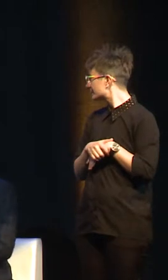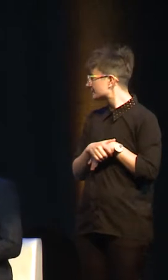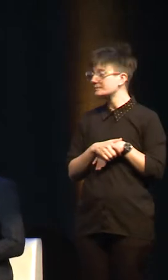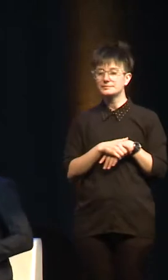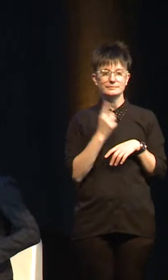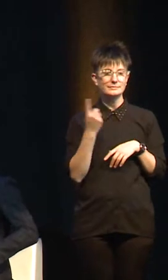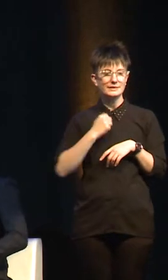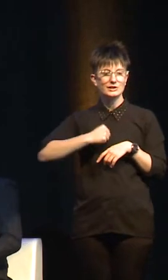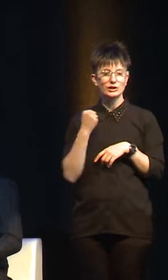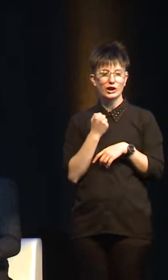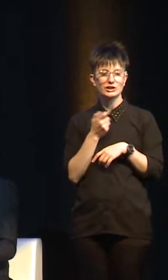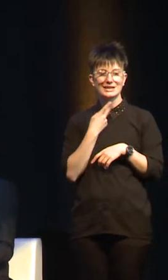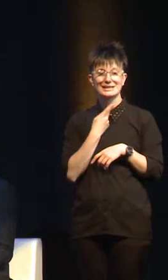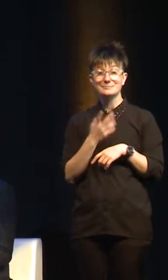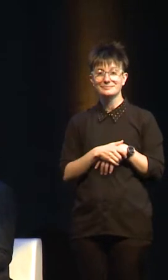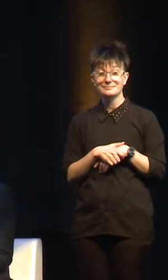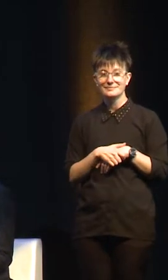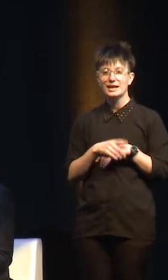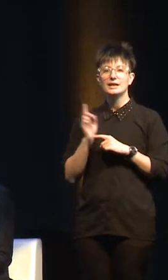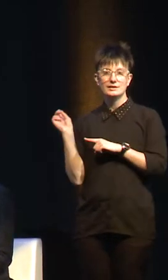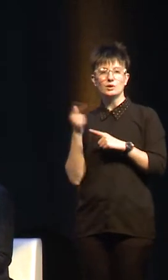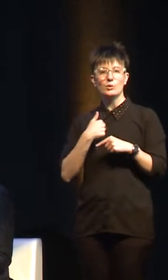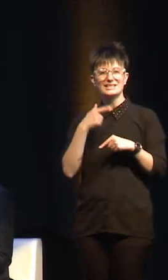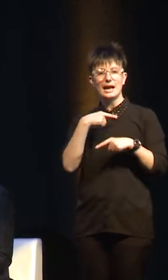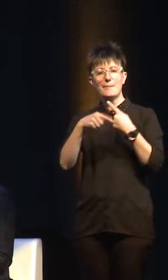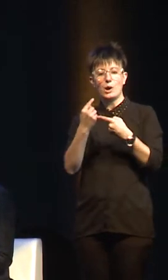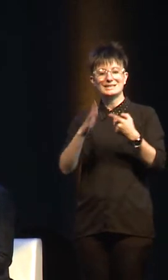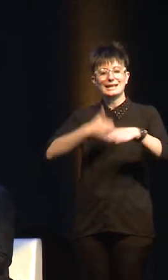So it's bigger than the current reality that you're in. So if I just said our purpose in